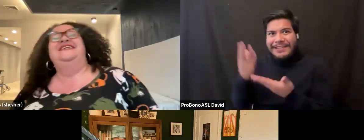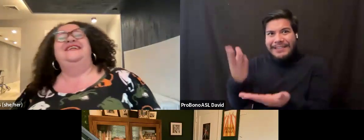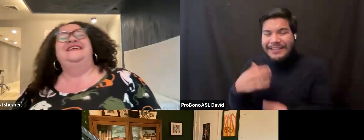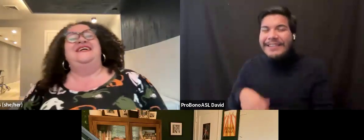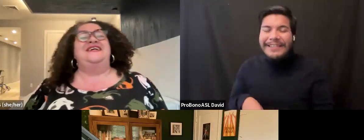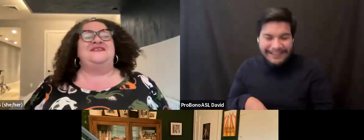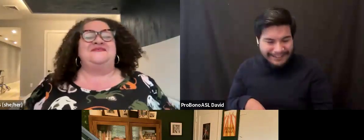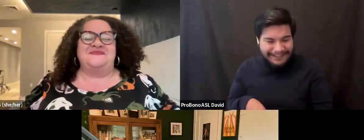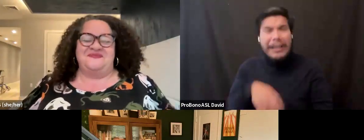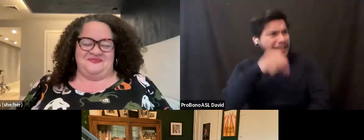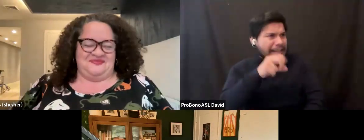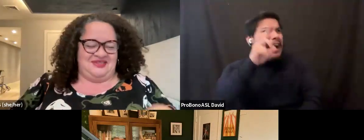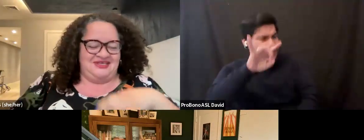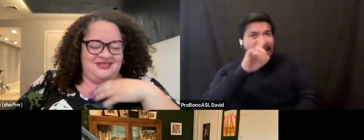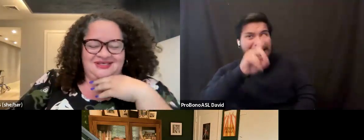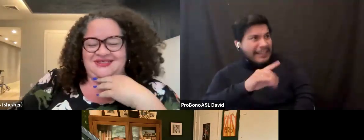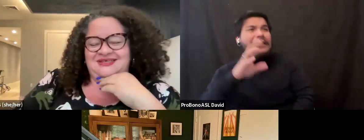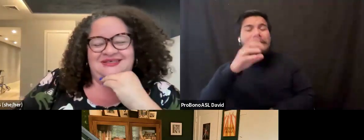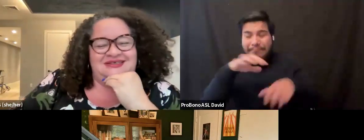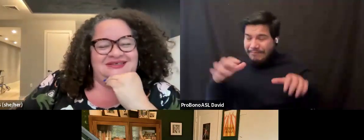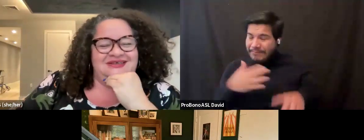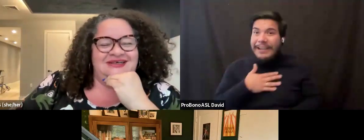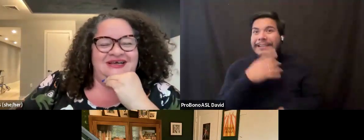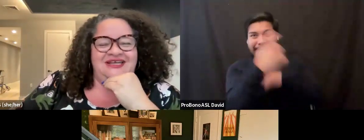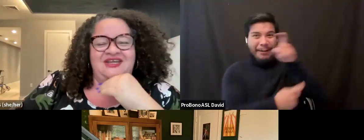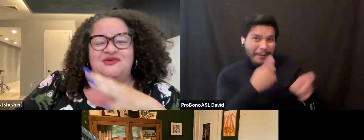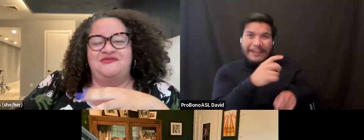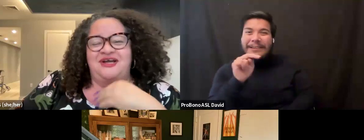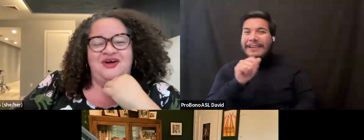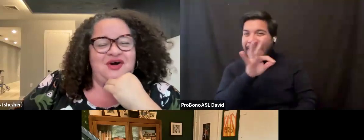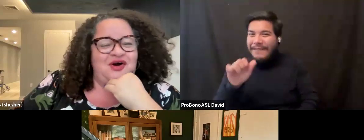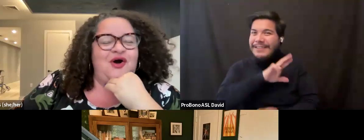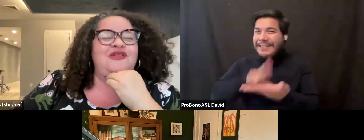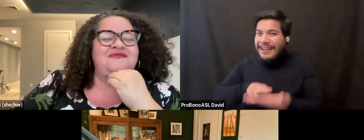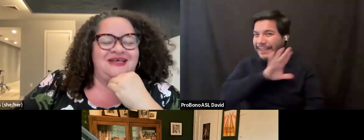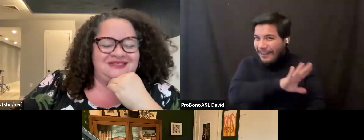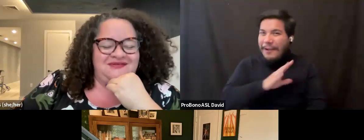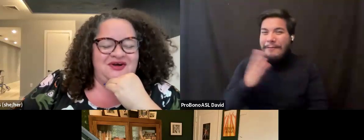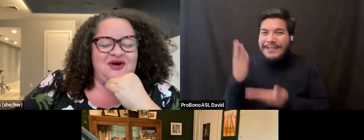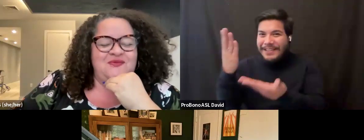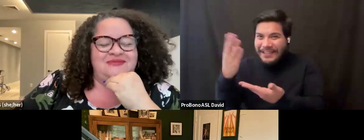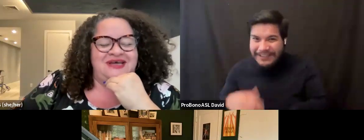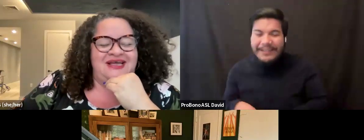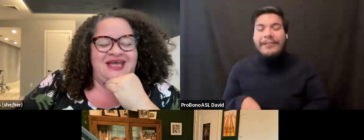Please, please do that. Please give NAAFA money and sign their petition. You can. Click that and again, you can find all of that stuff at our website,